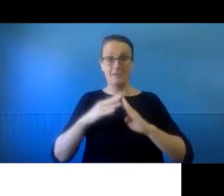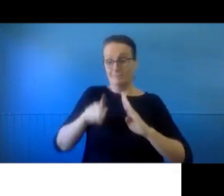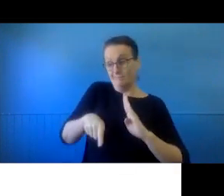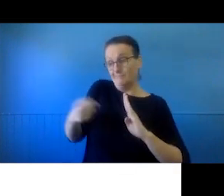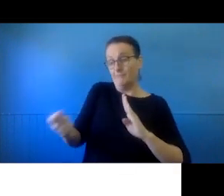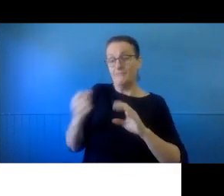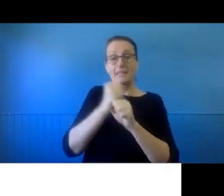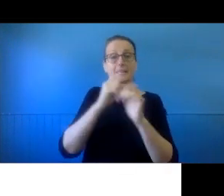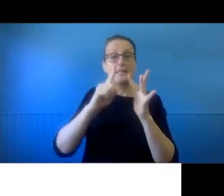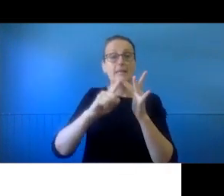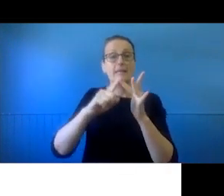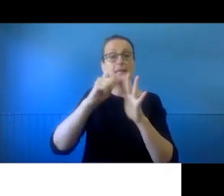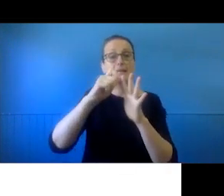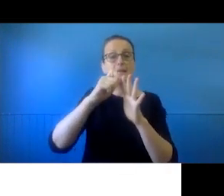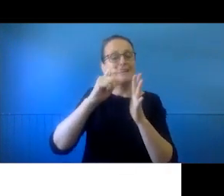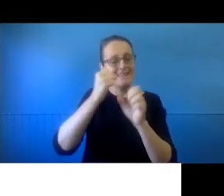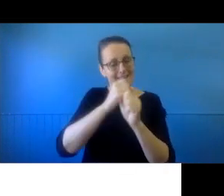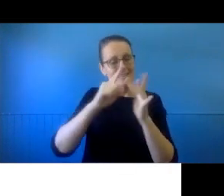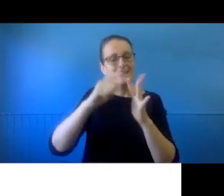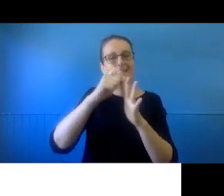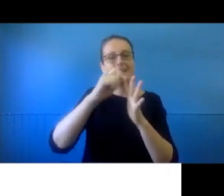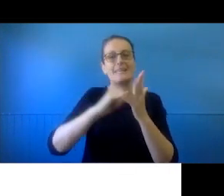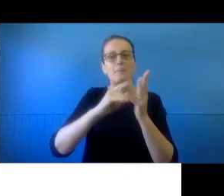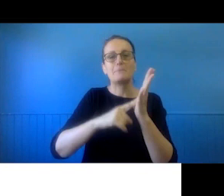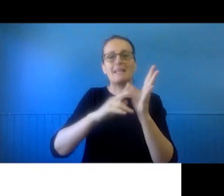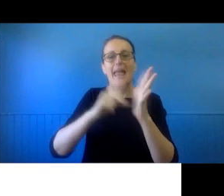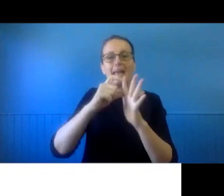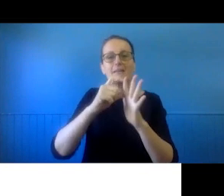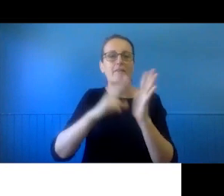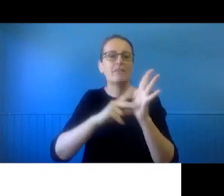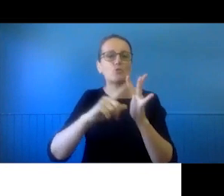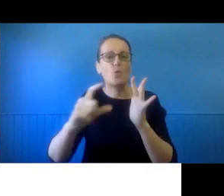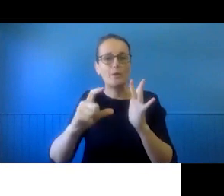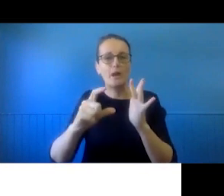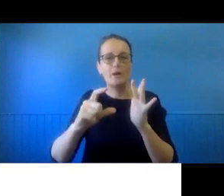in Warrigal, we're all living in a kind of a slow-moving earthquake